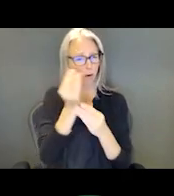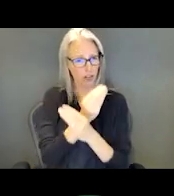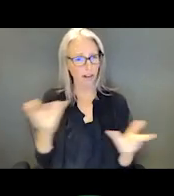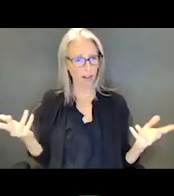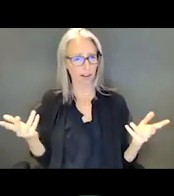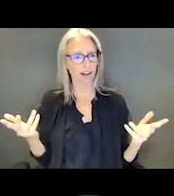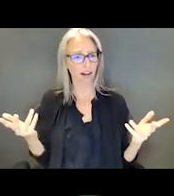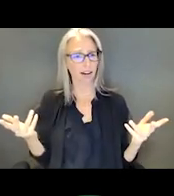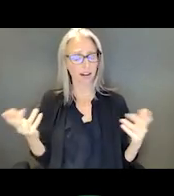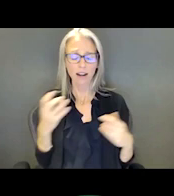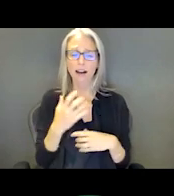VC.